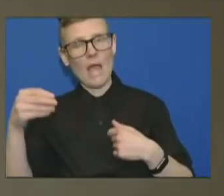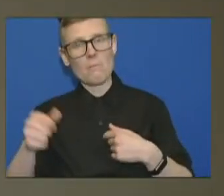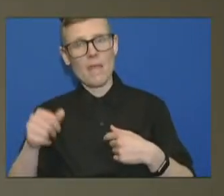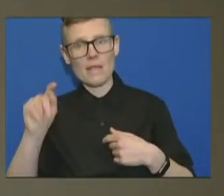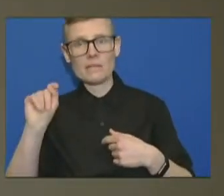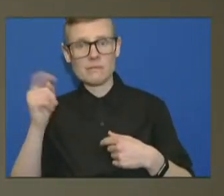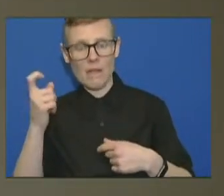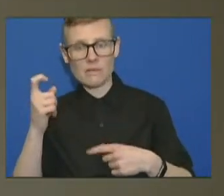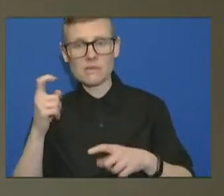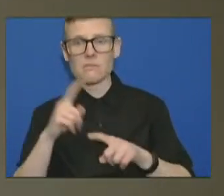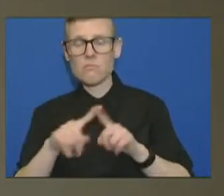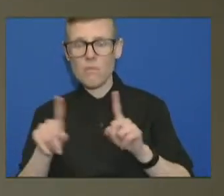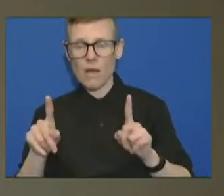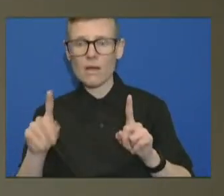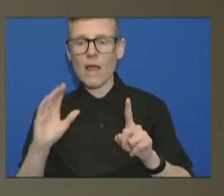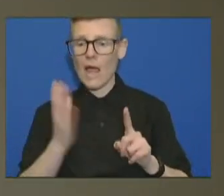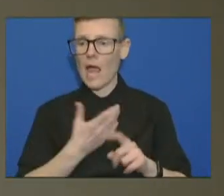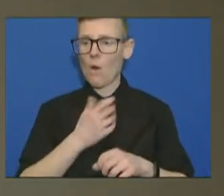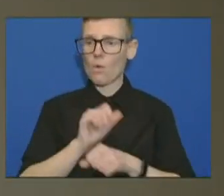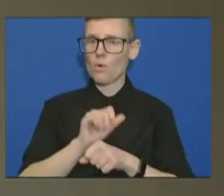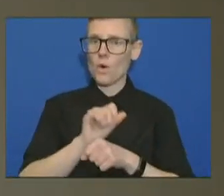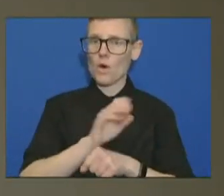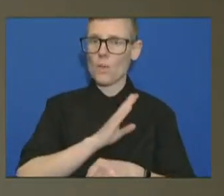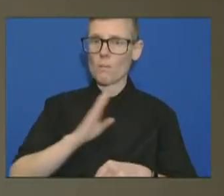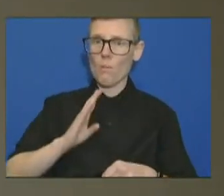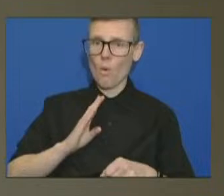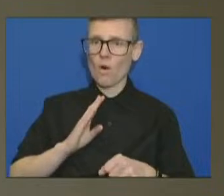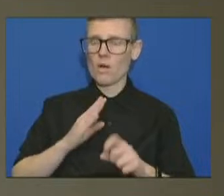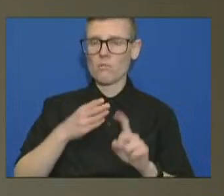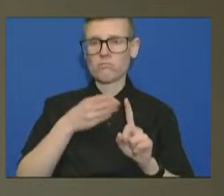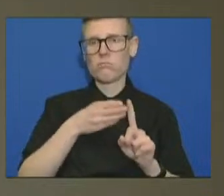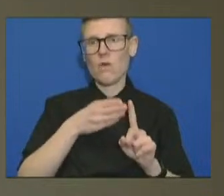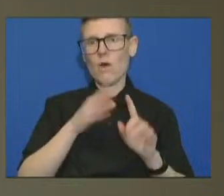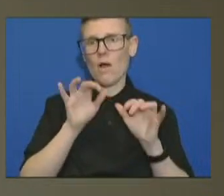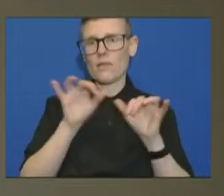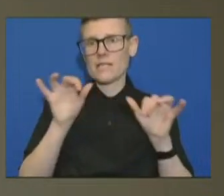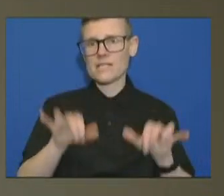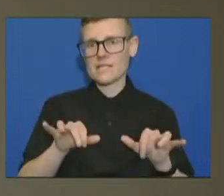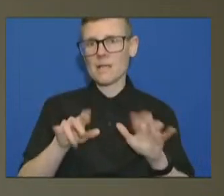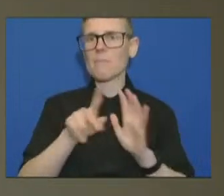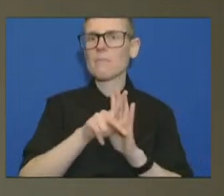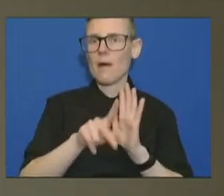work of deciding people's taxes.